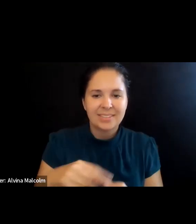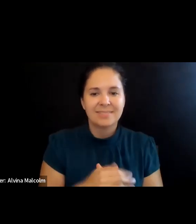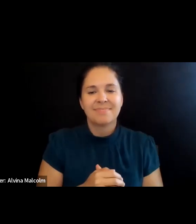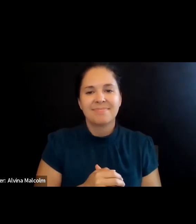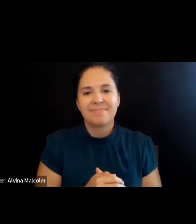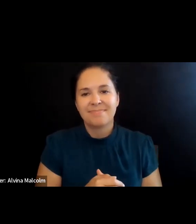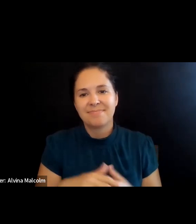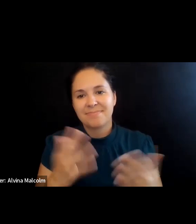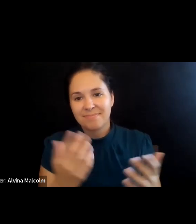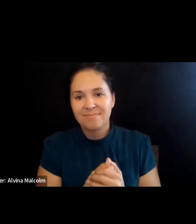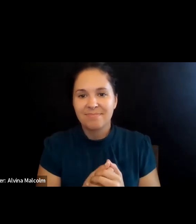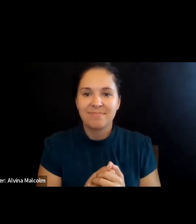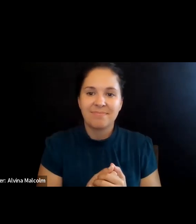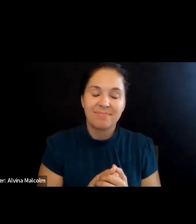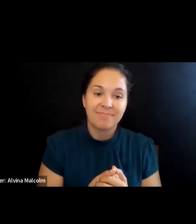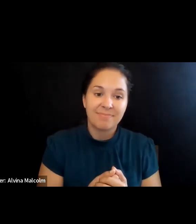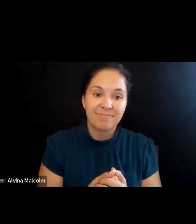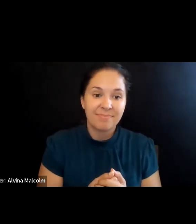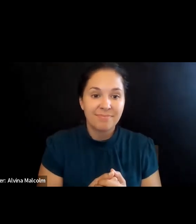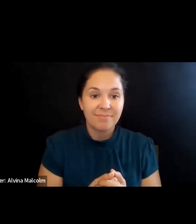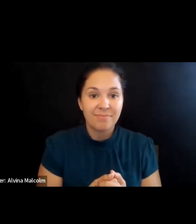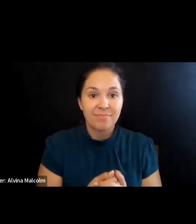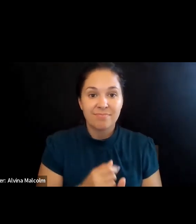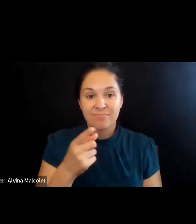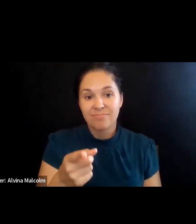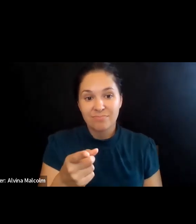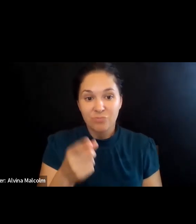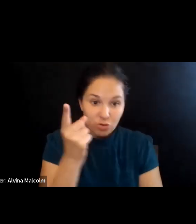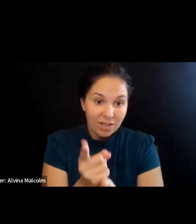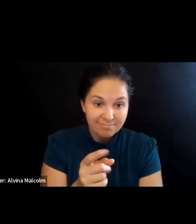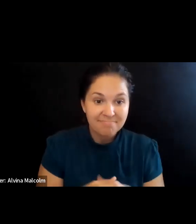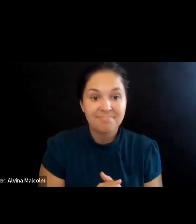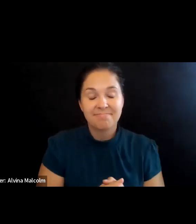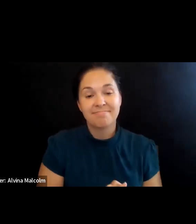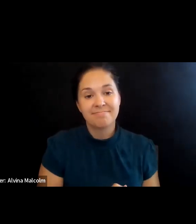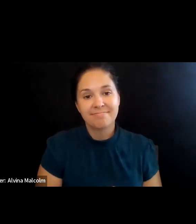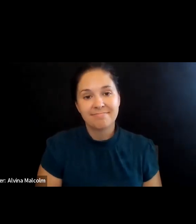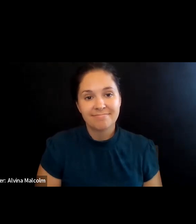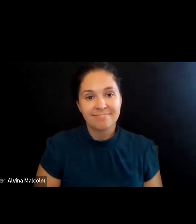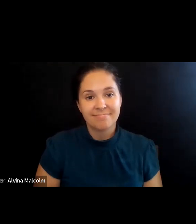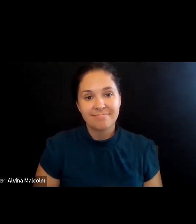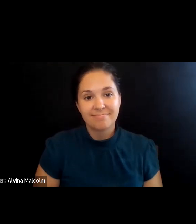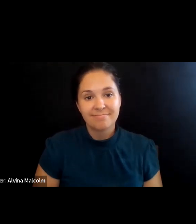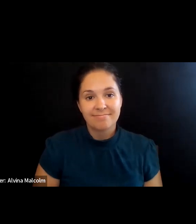We are probably not the state